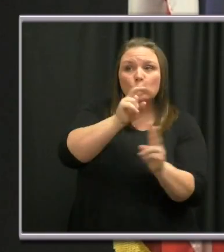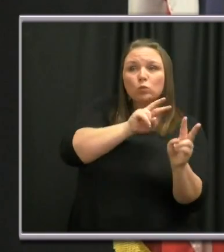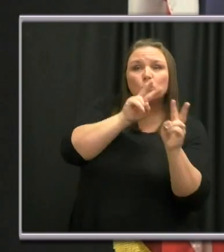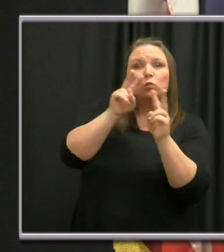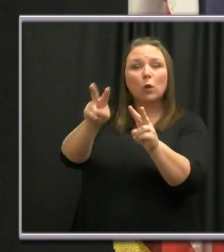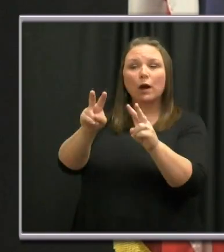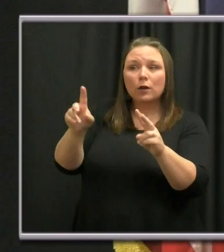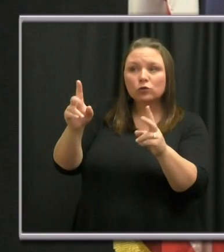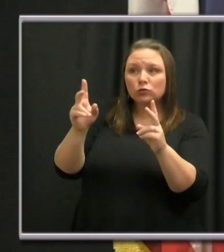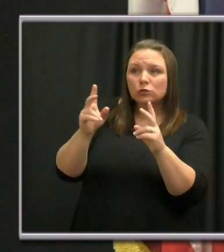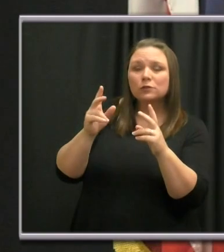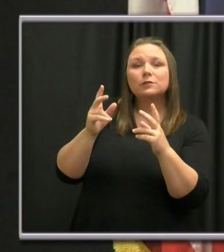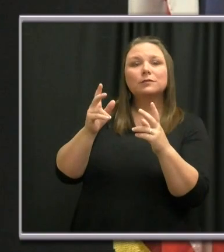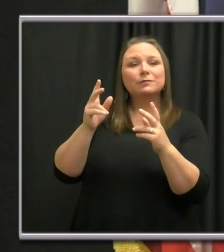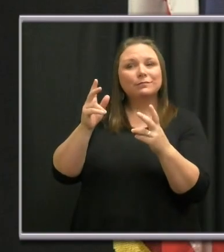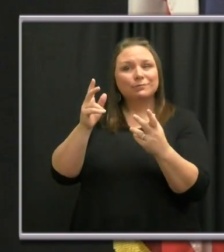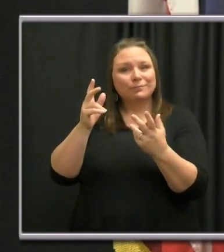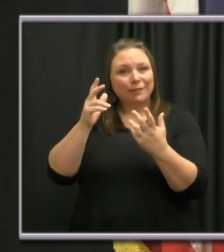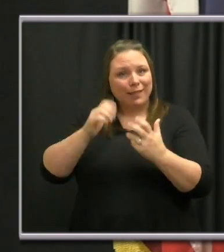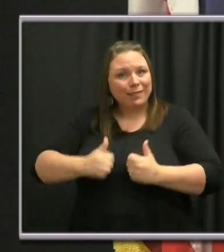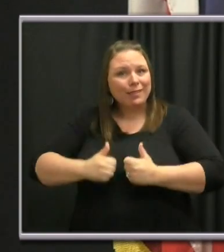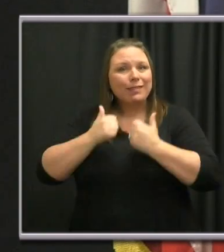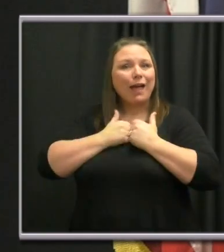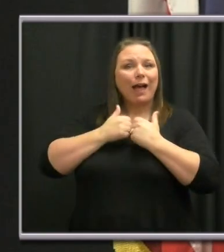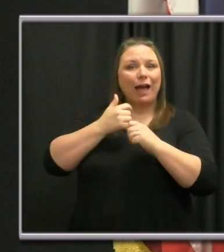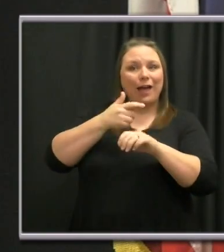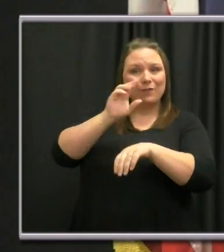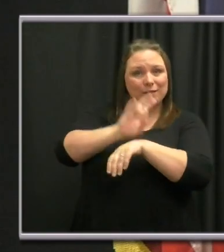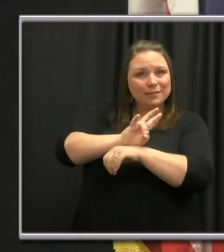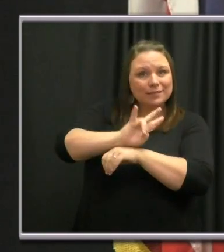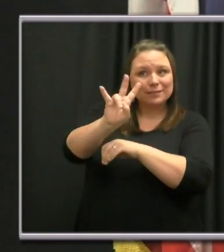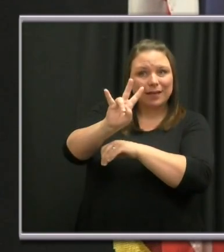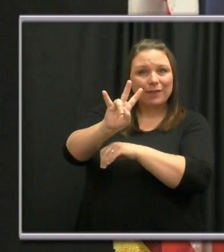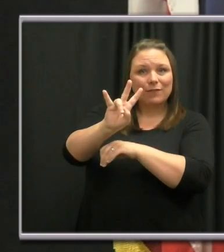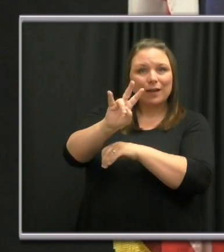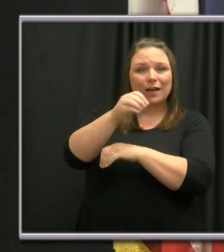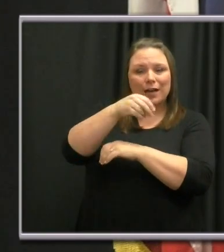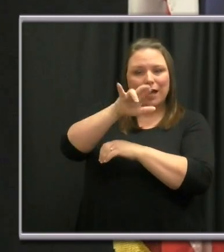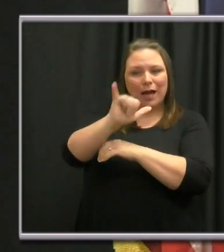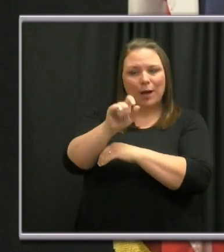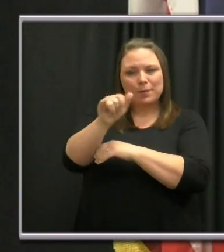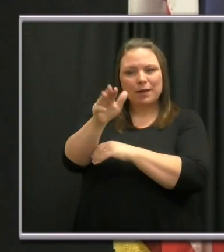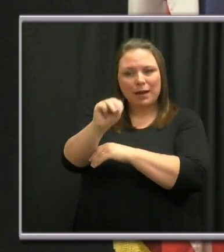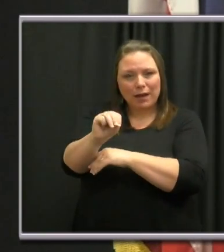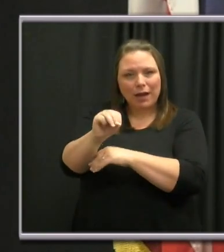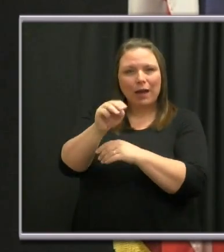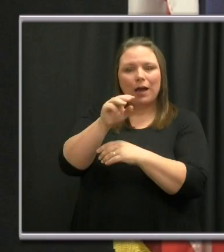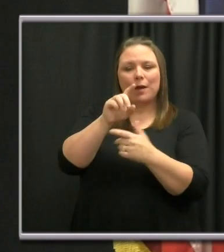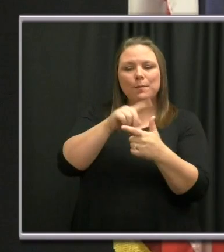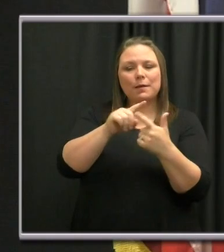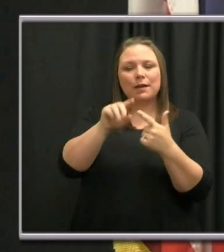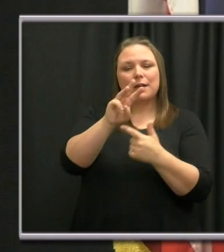OPRY STAGE. YOU CAN WATCH AND LISTEN LIVE FROM THE SAFETY OF